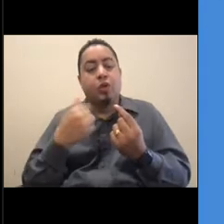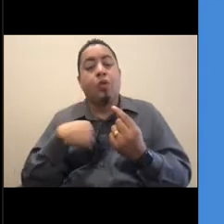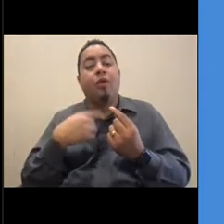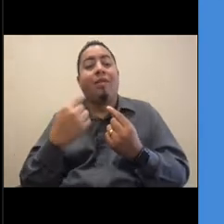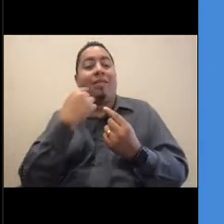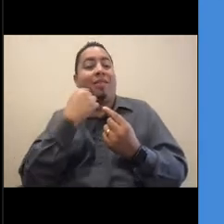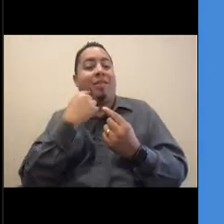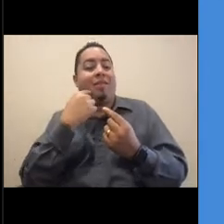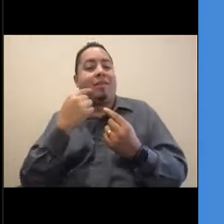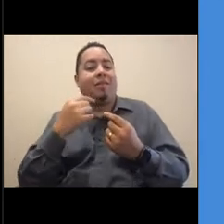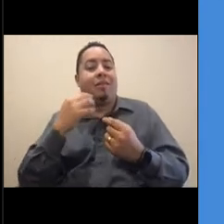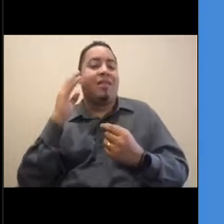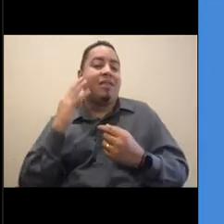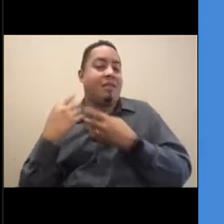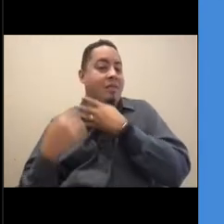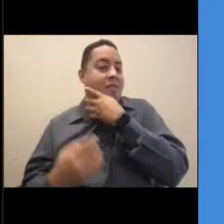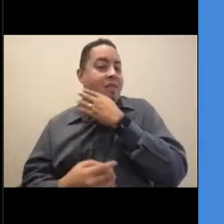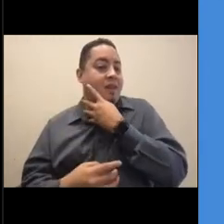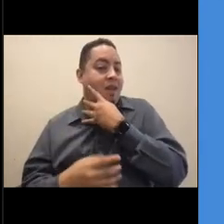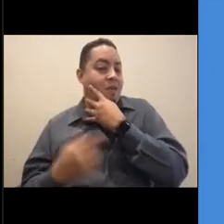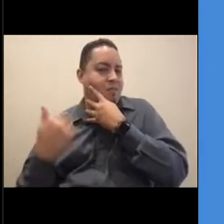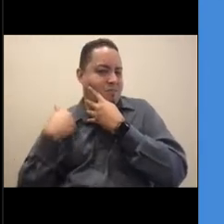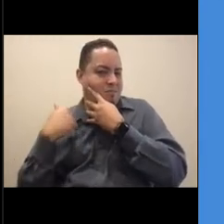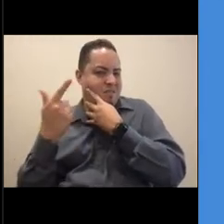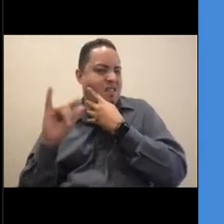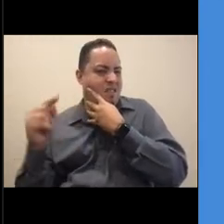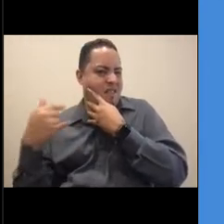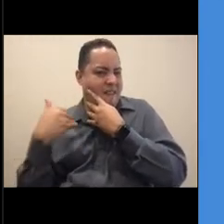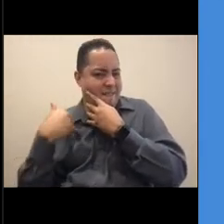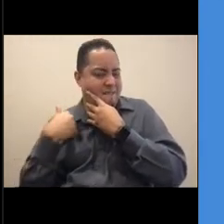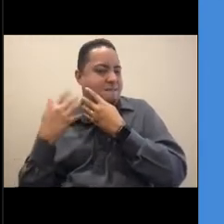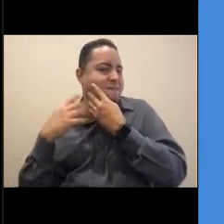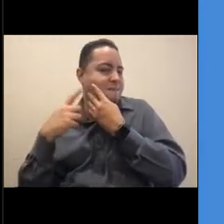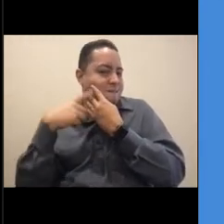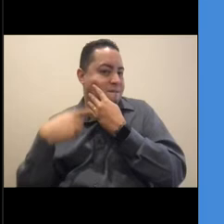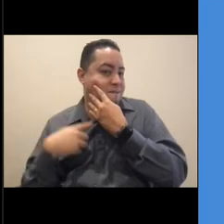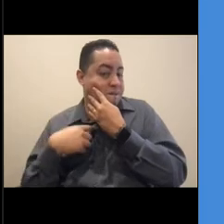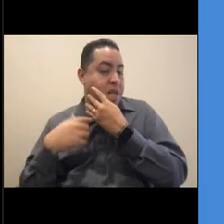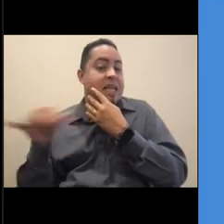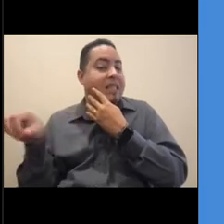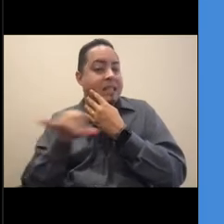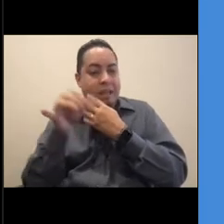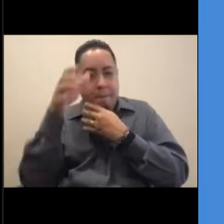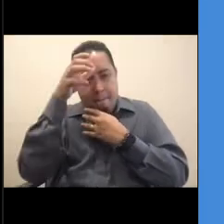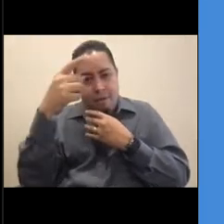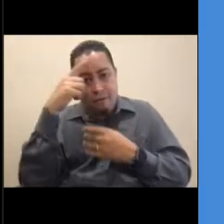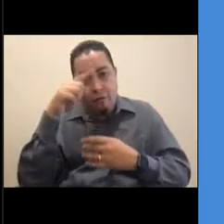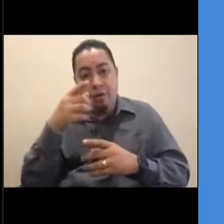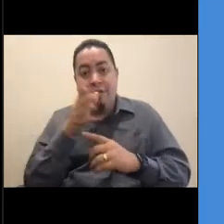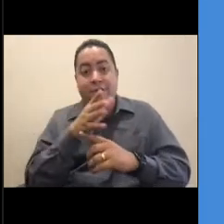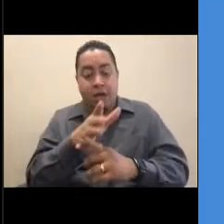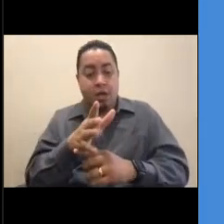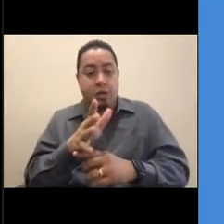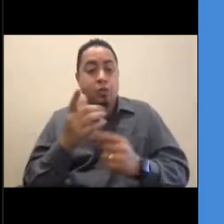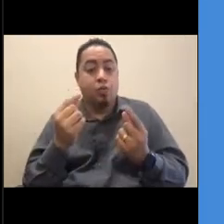Think about if you were to get oxygen as in a human, it's kind of the same idea. And so we're trying to keep that fish low stressed,